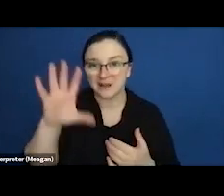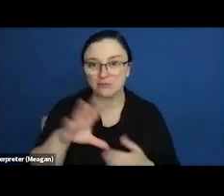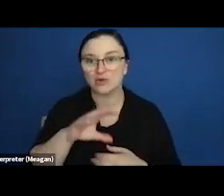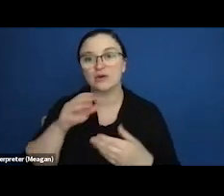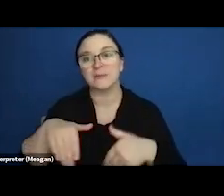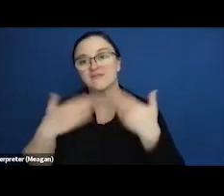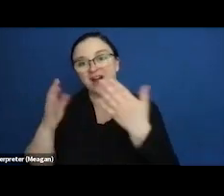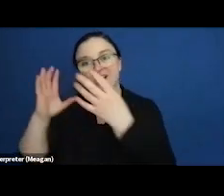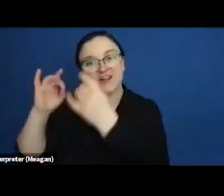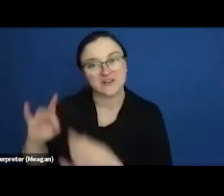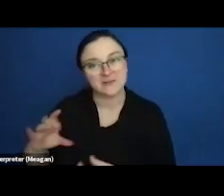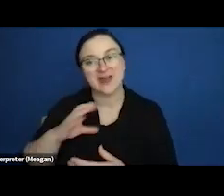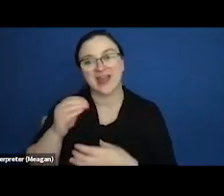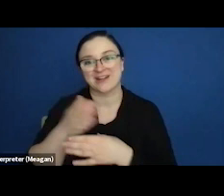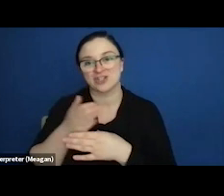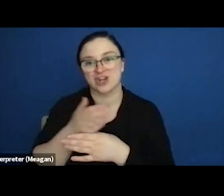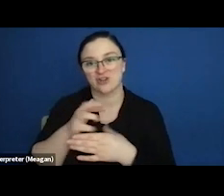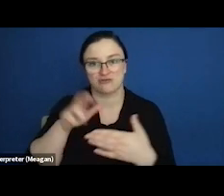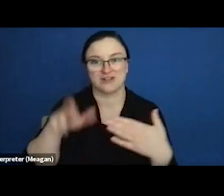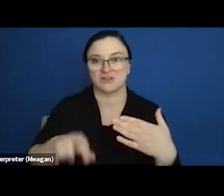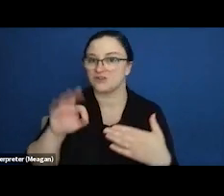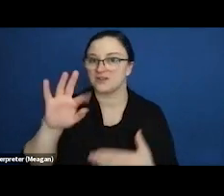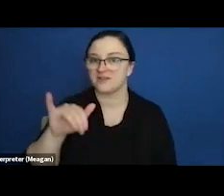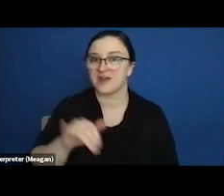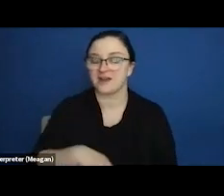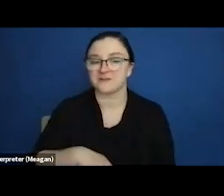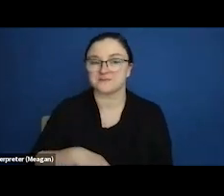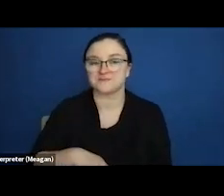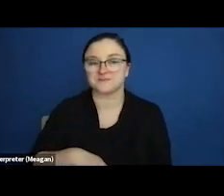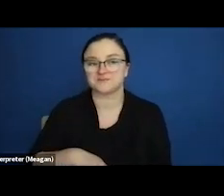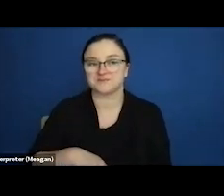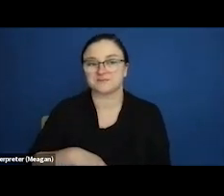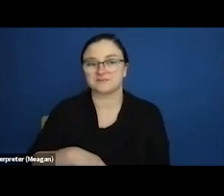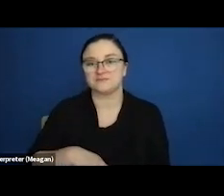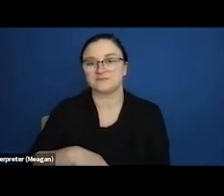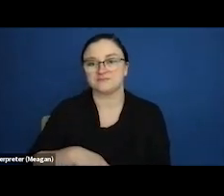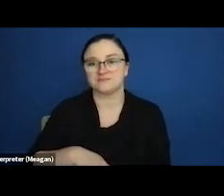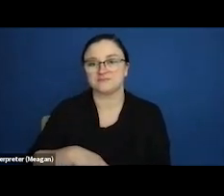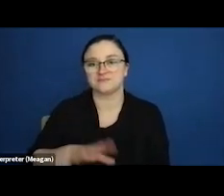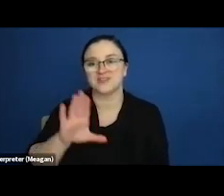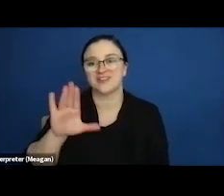and you sharing out the results. Then, I would say that would be a good process